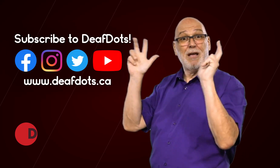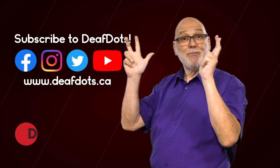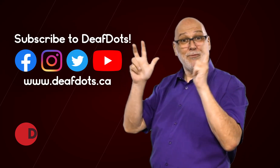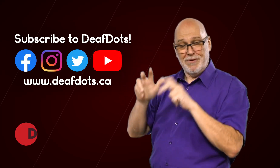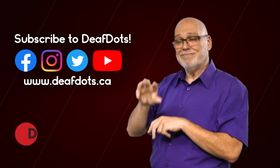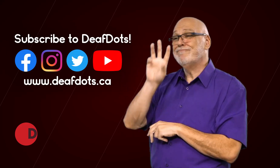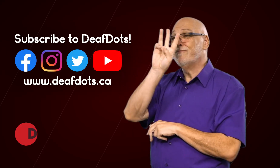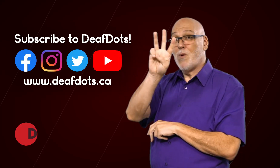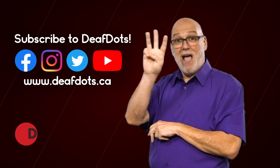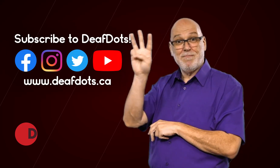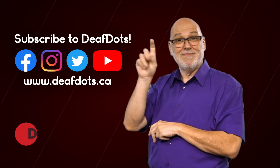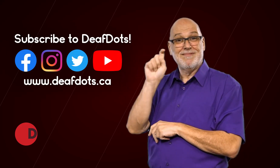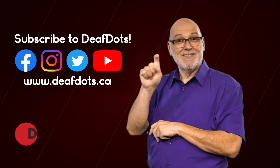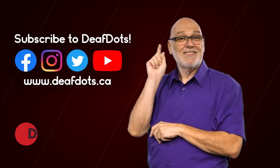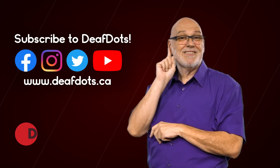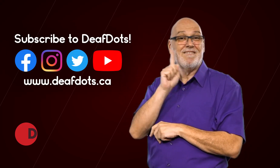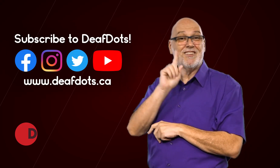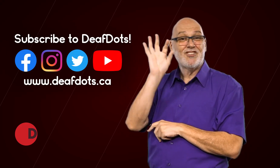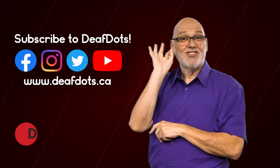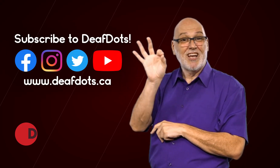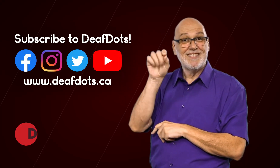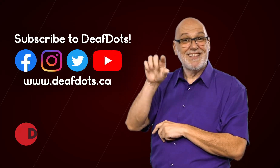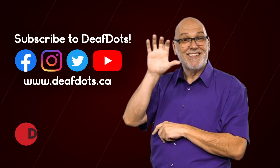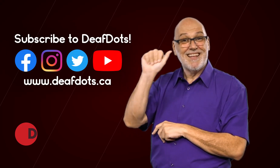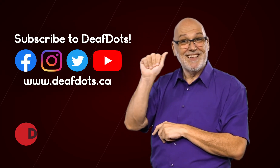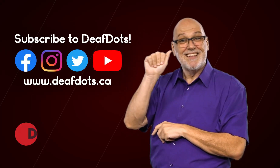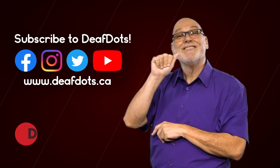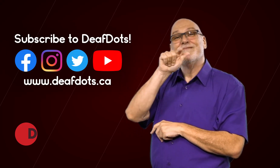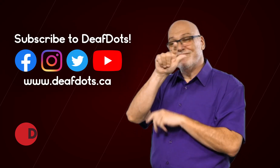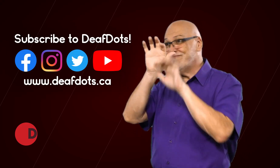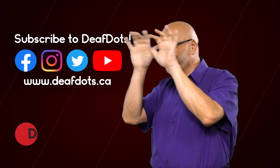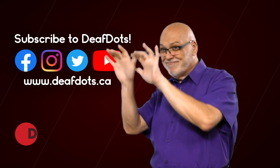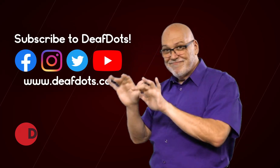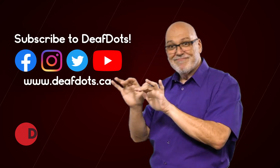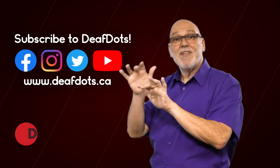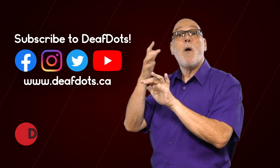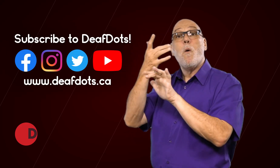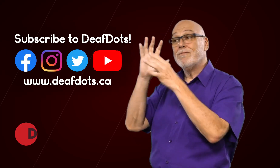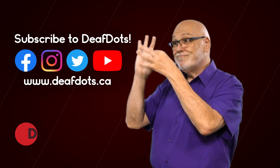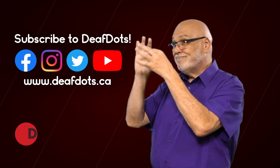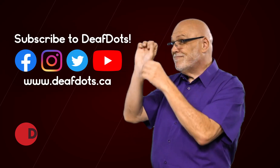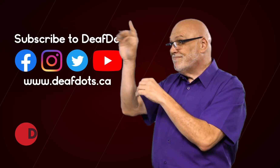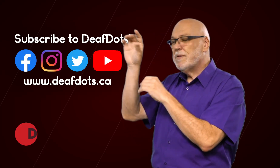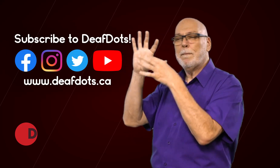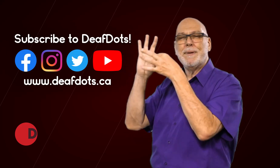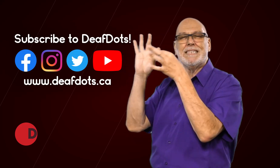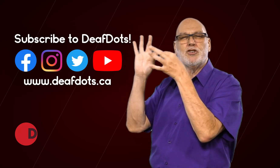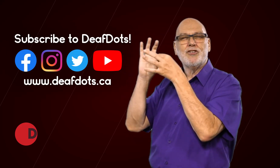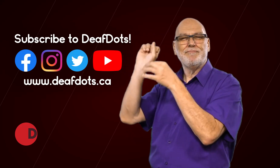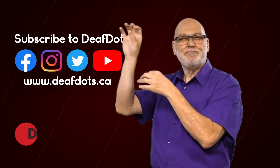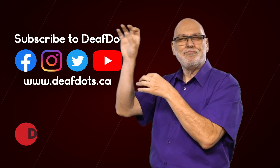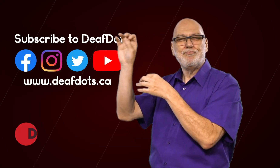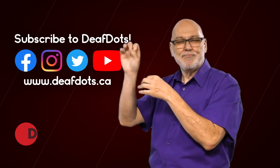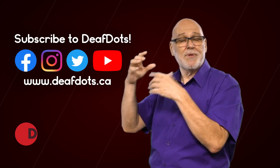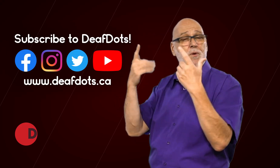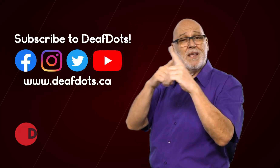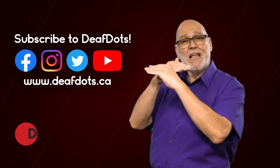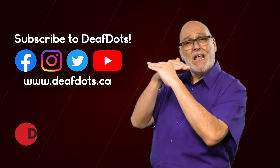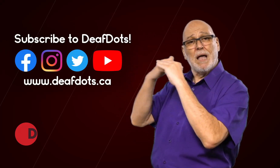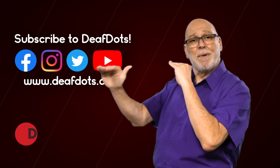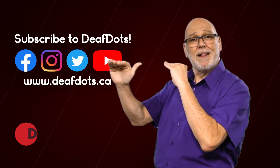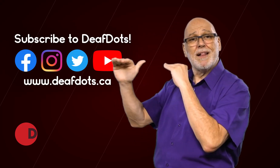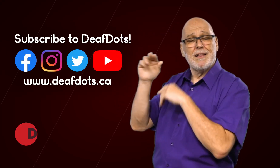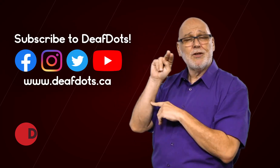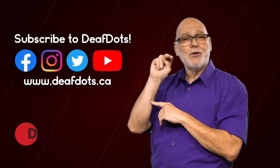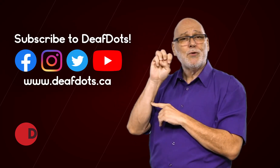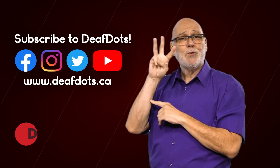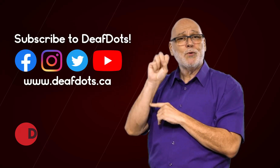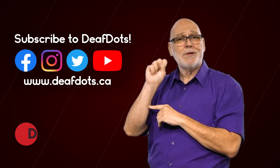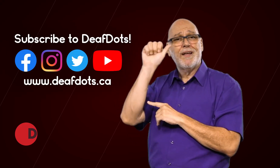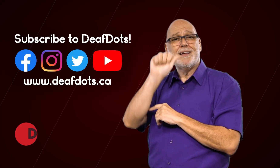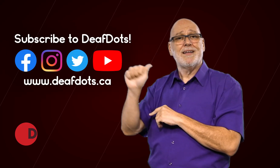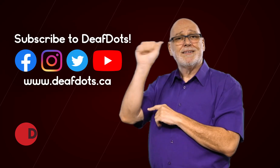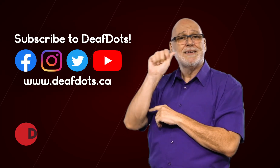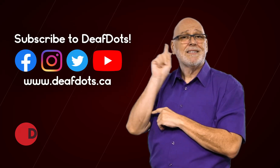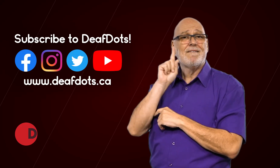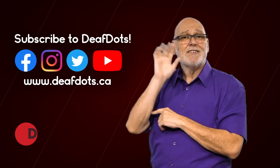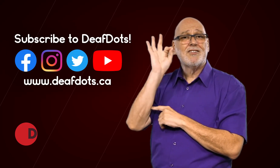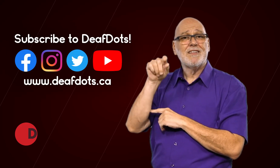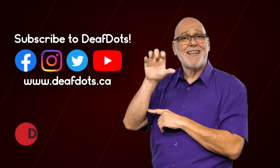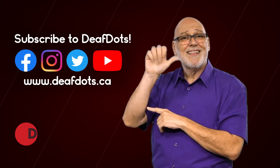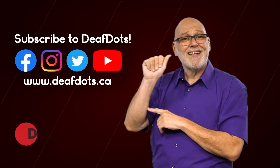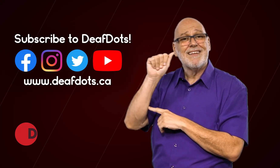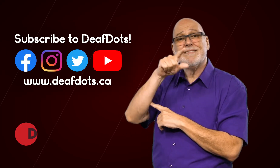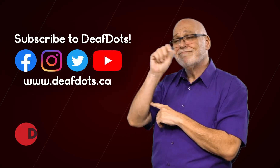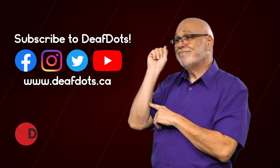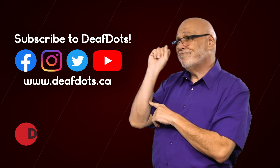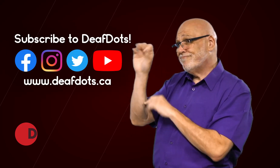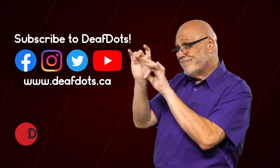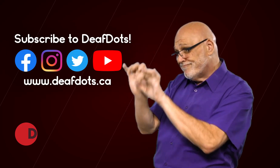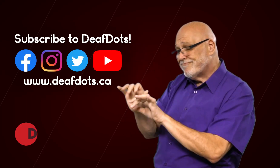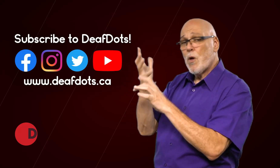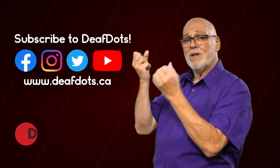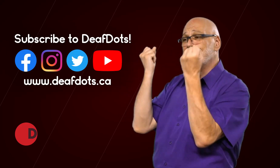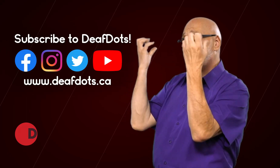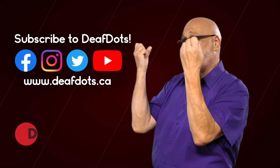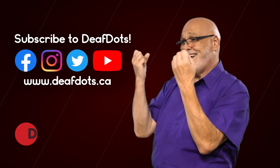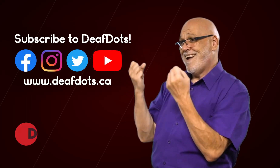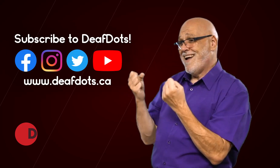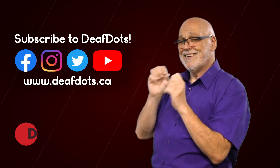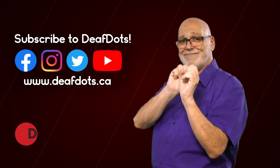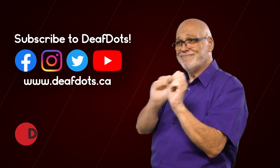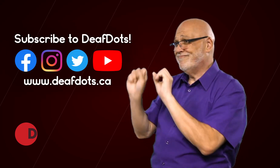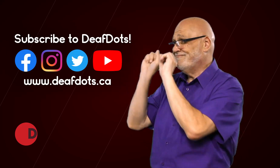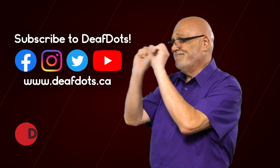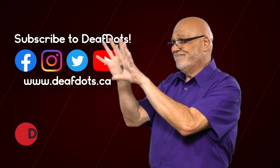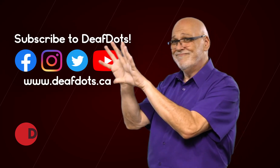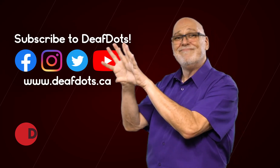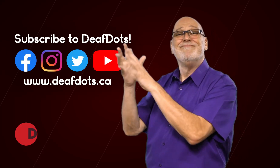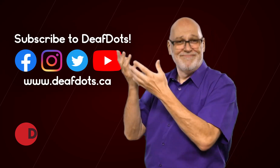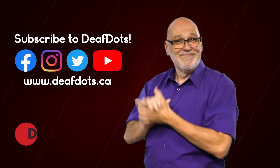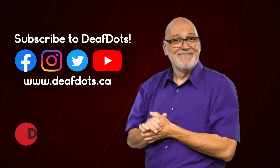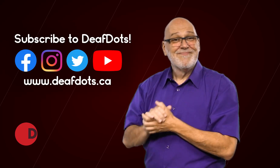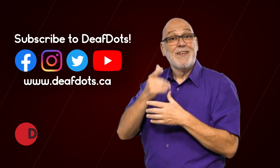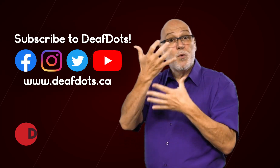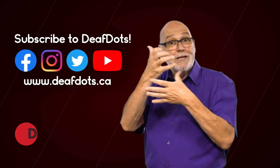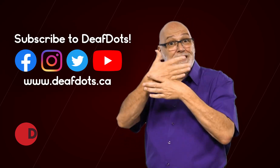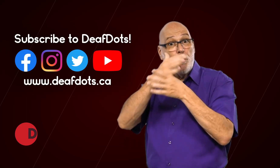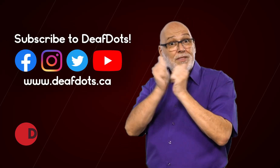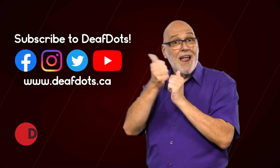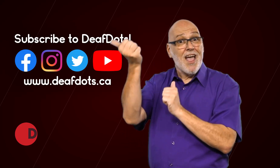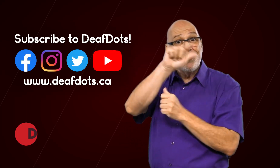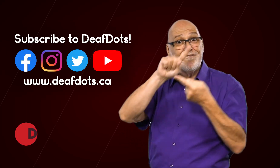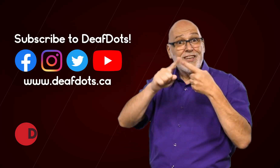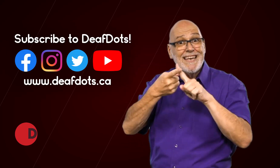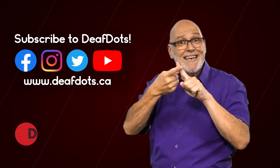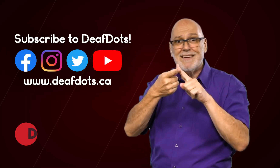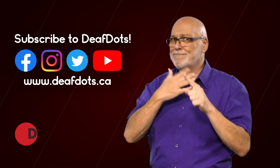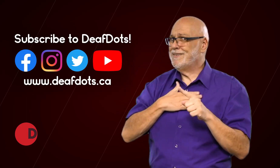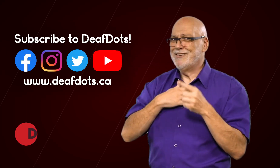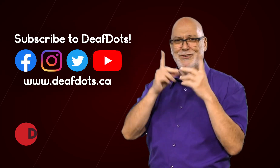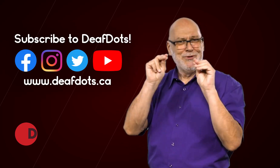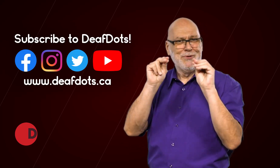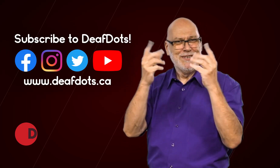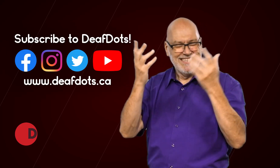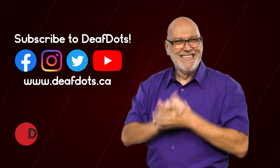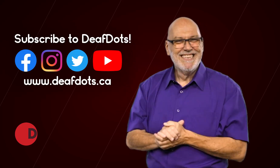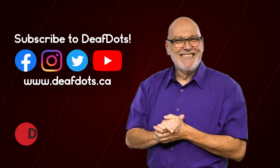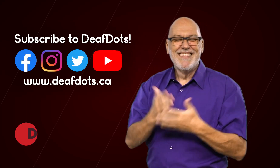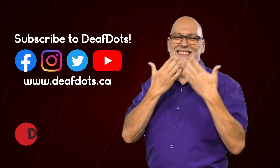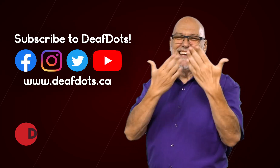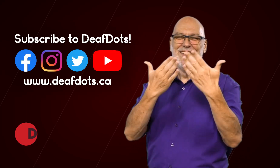please visit www.DeafDots.ca or email to news@deafdots.ca